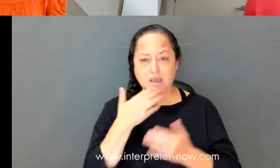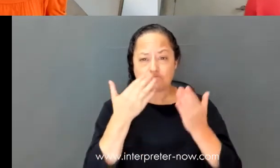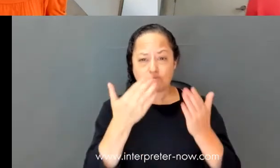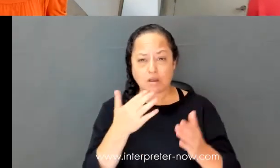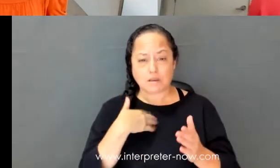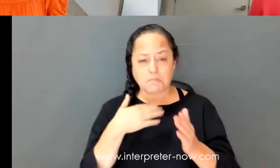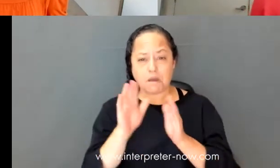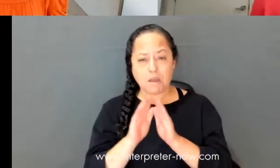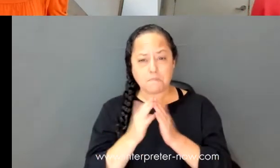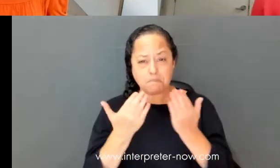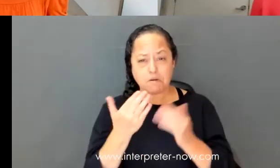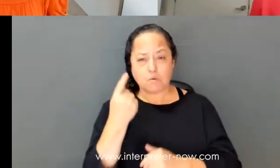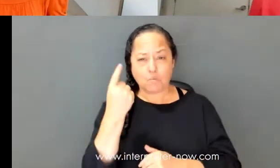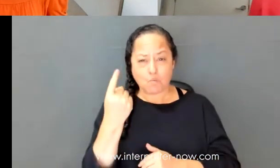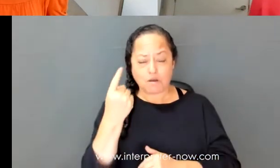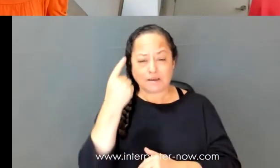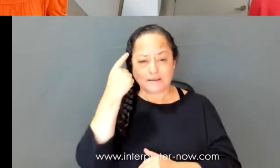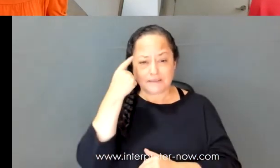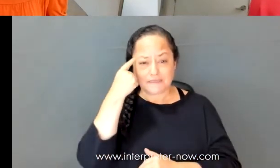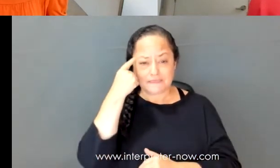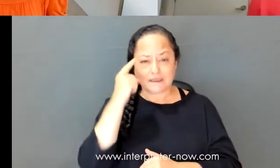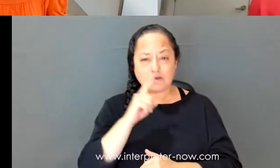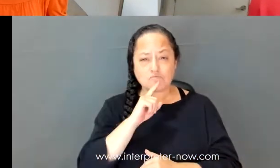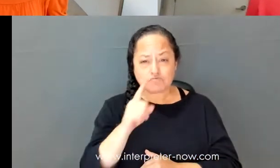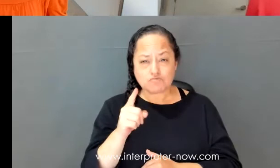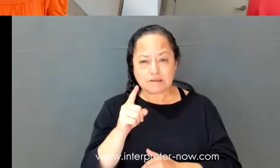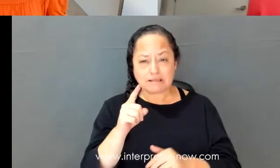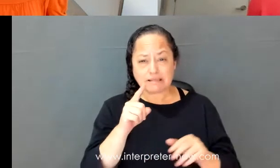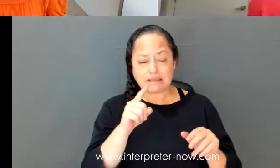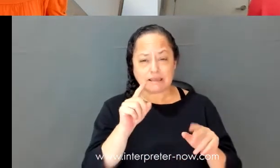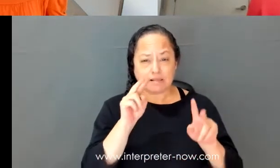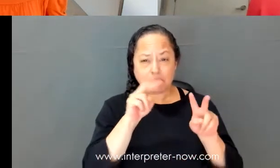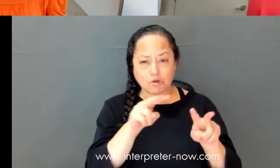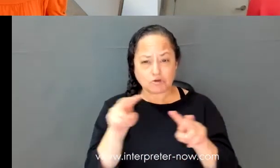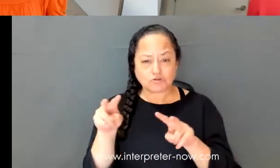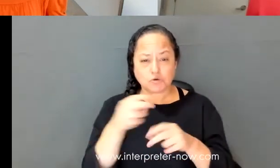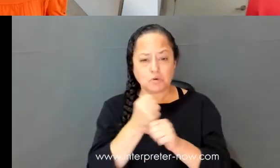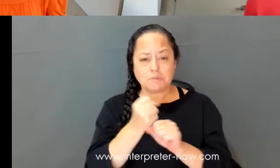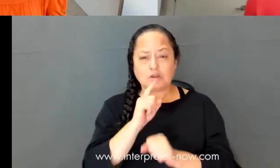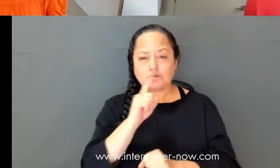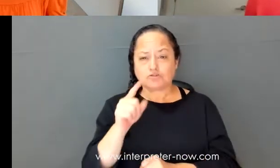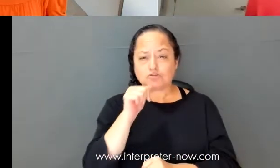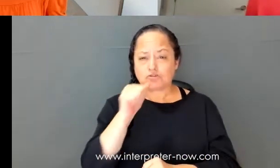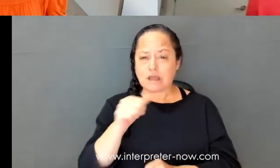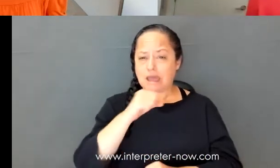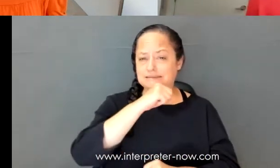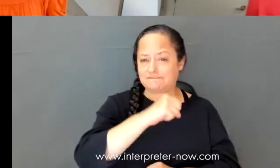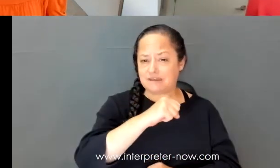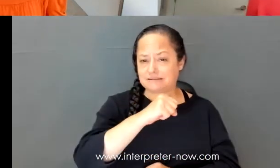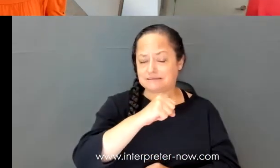The one that I think that I really look to is making sure that we don't get defensive.